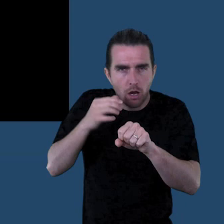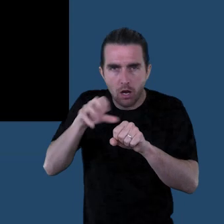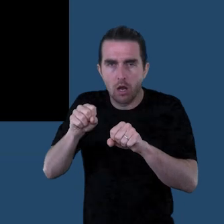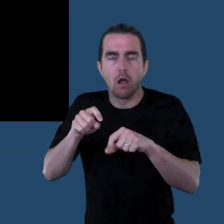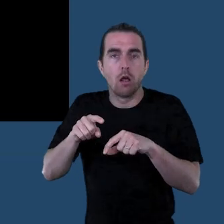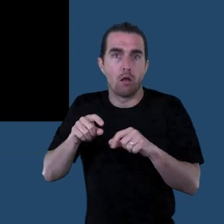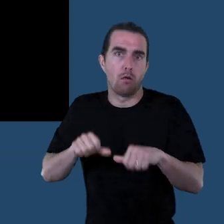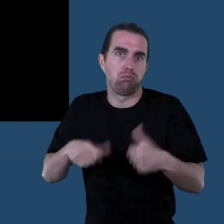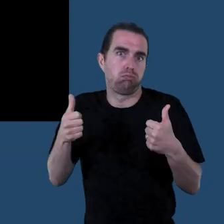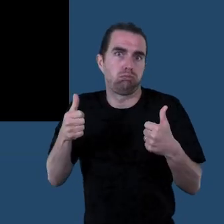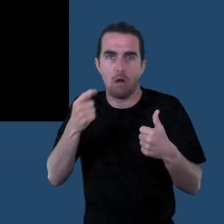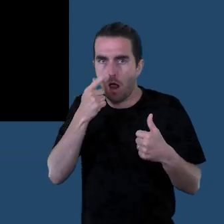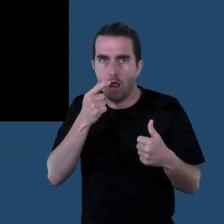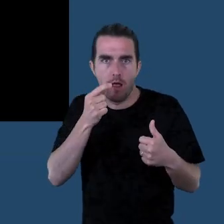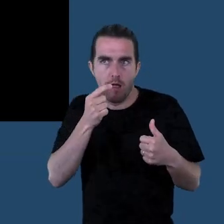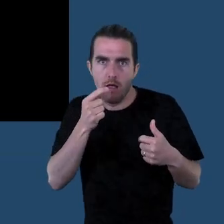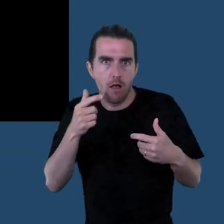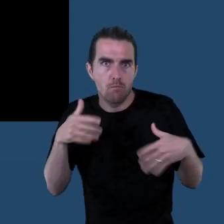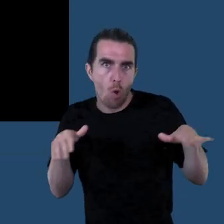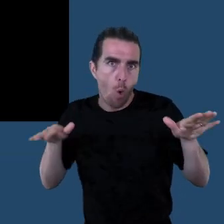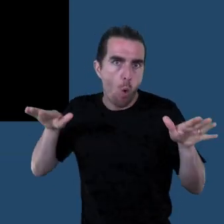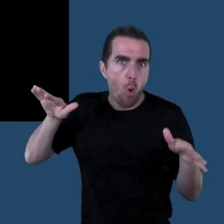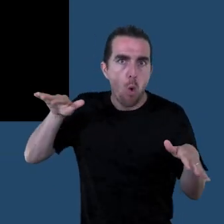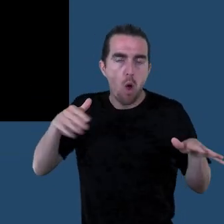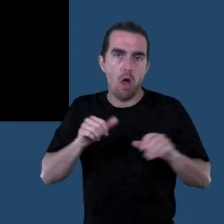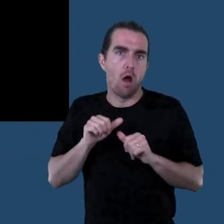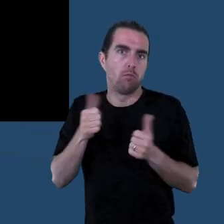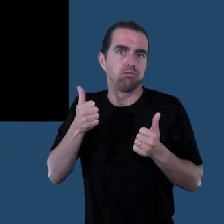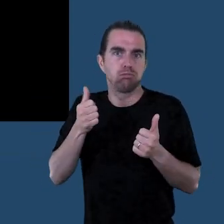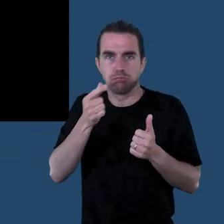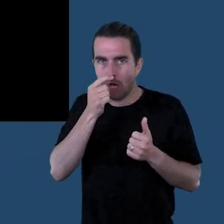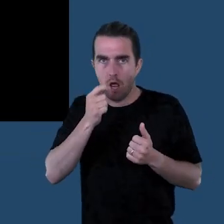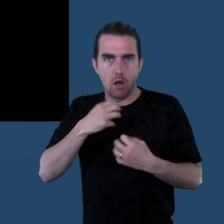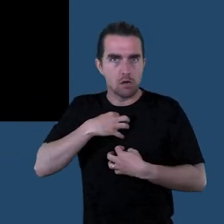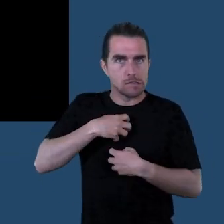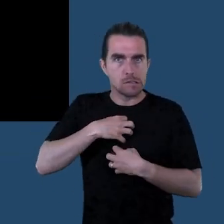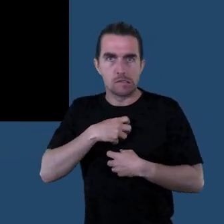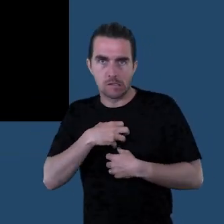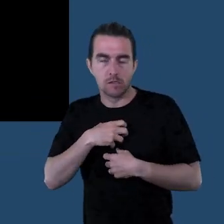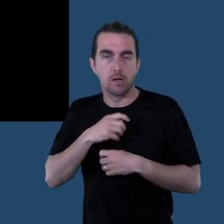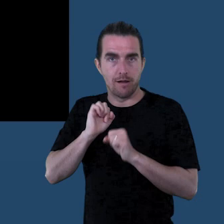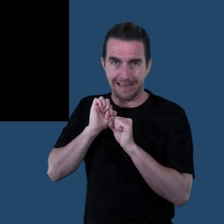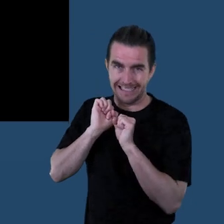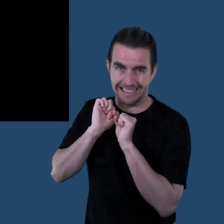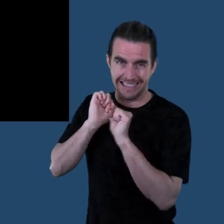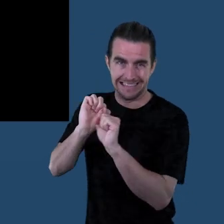that obviously make them very, very well-adapted for flying. And they are unique to pterosaurs.